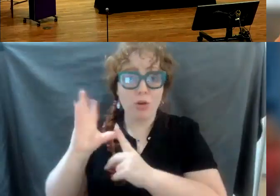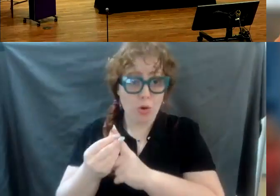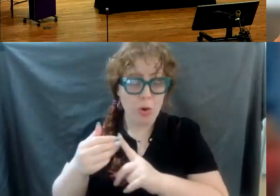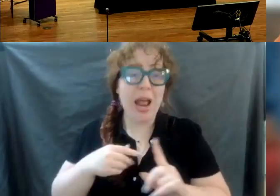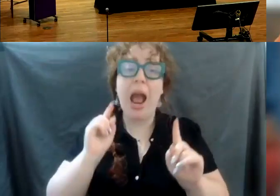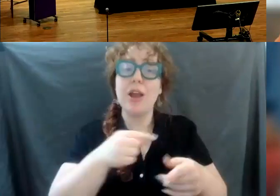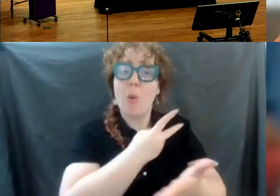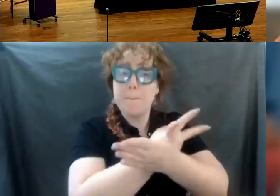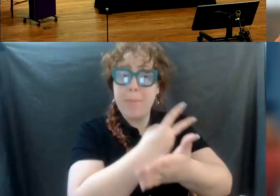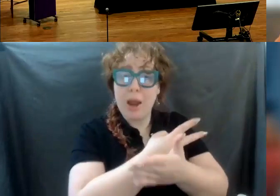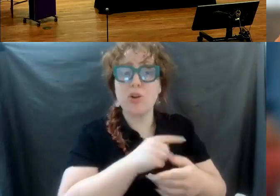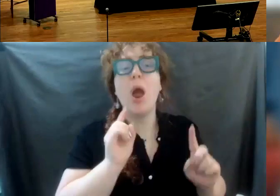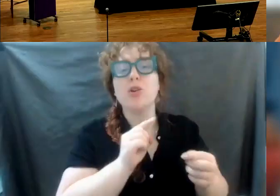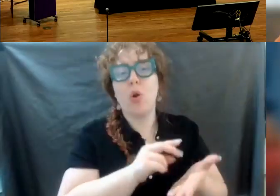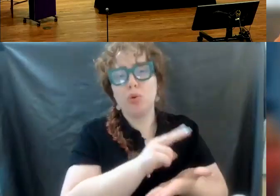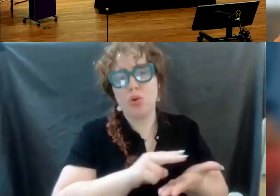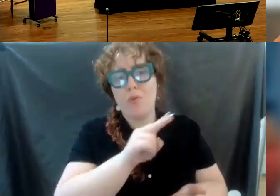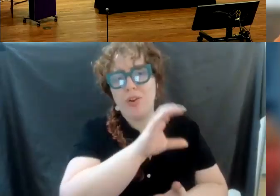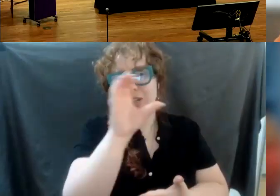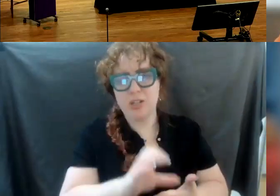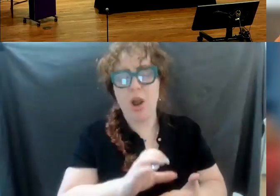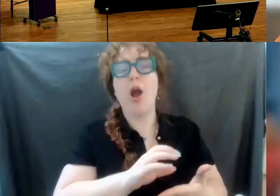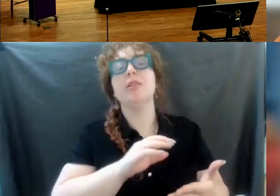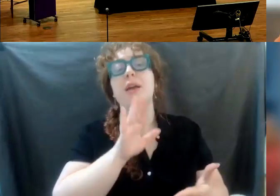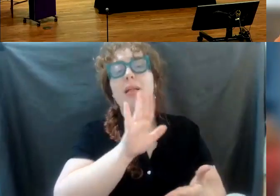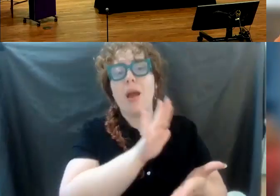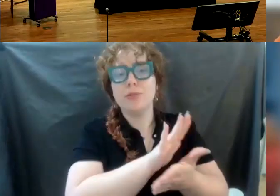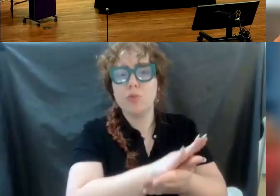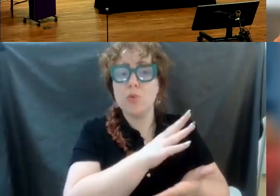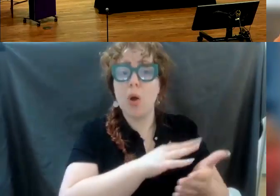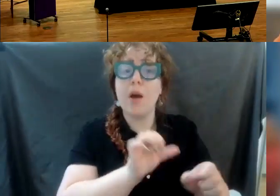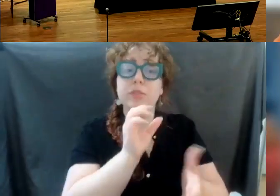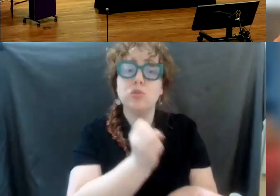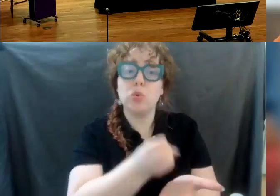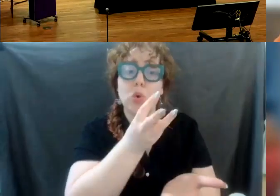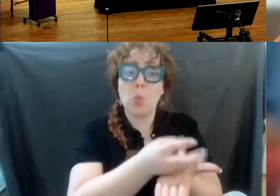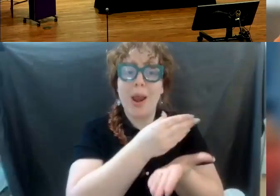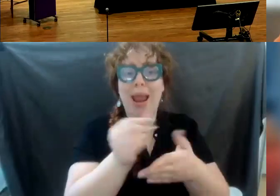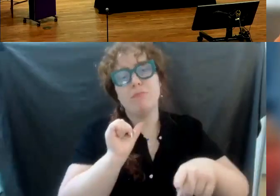School of Social Work, Policy and Practice. And since coming to Chicago about six years ago,